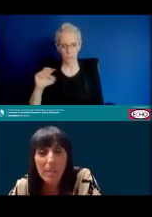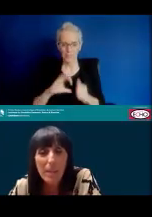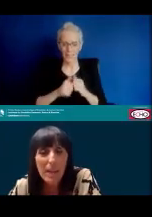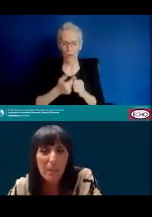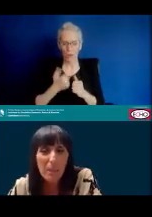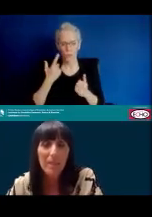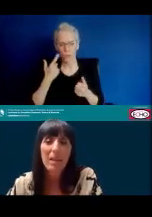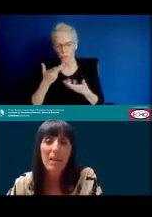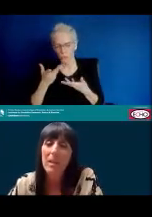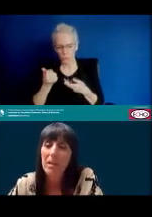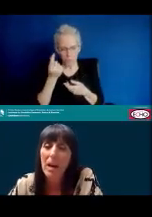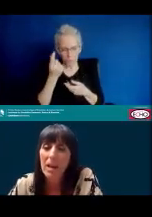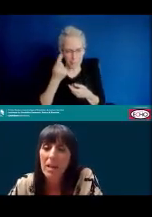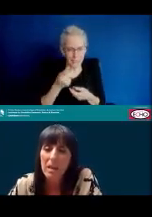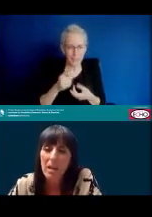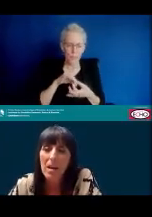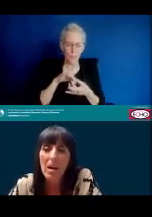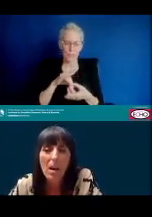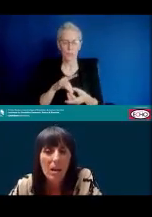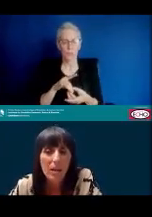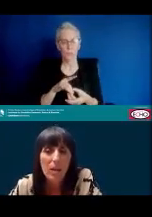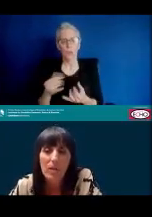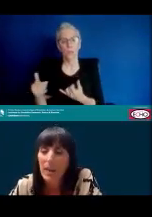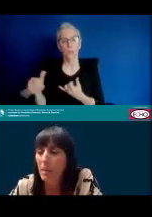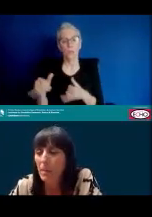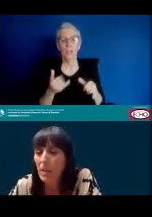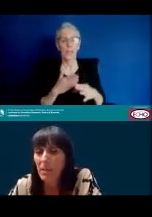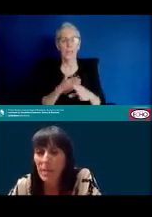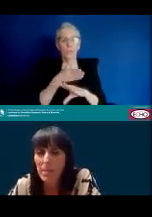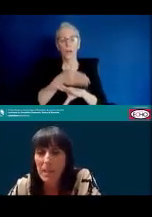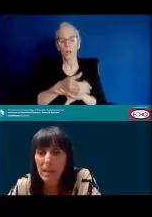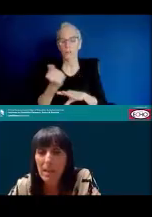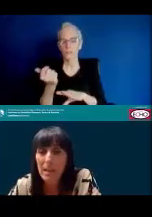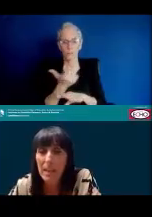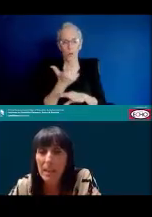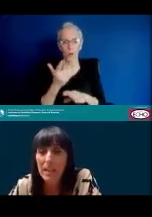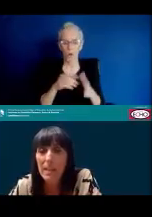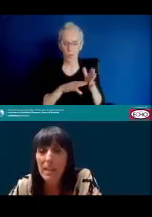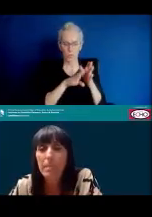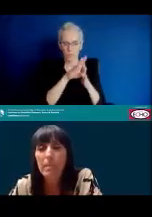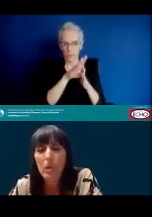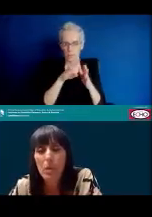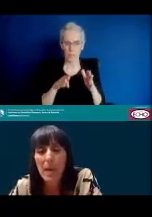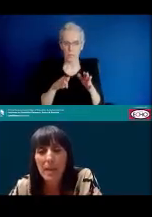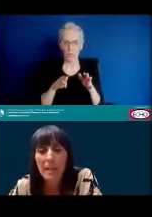Play builds across all develop developmental delays domains at